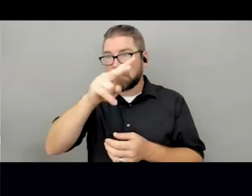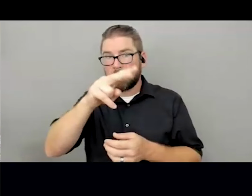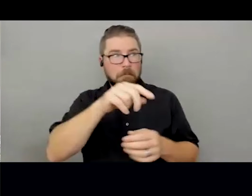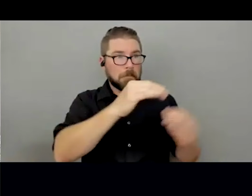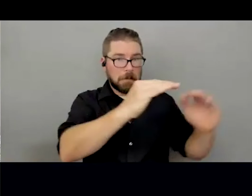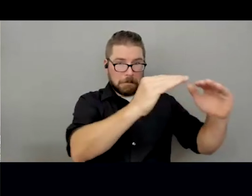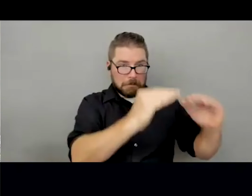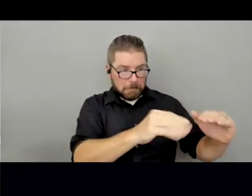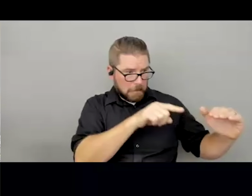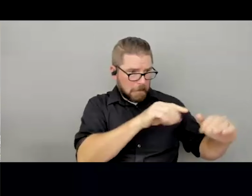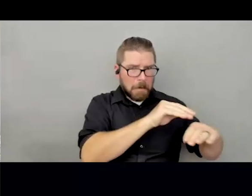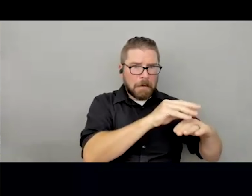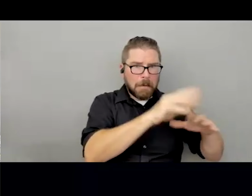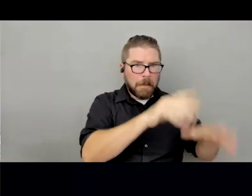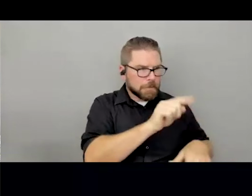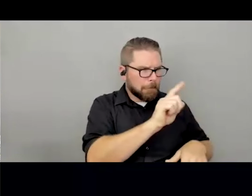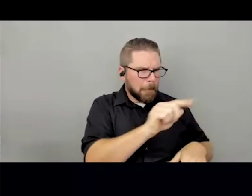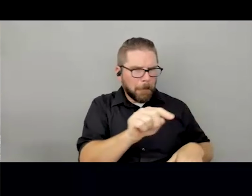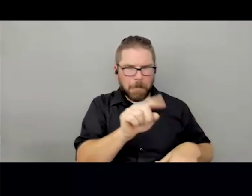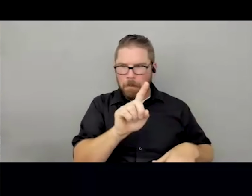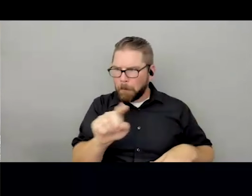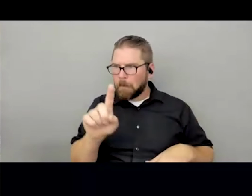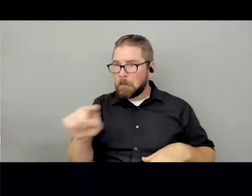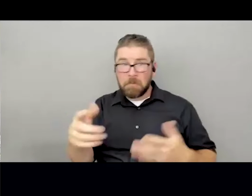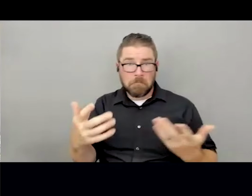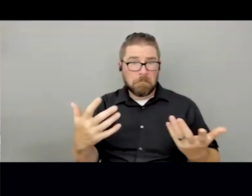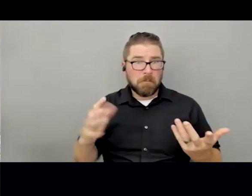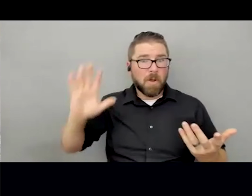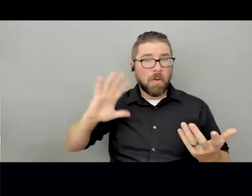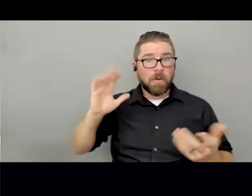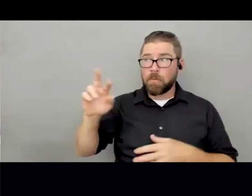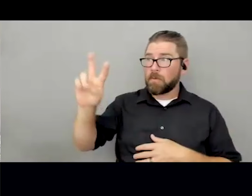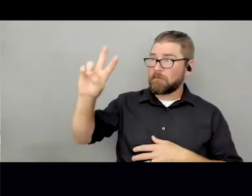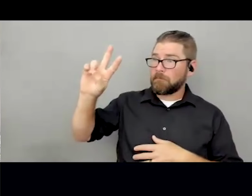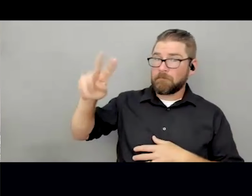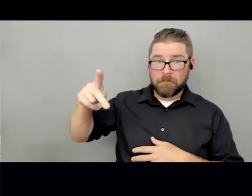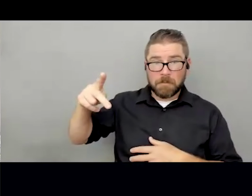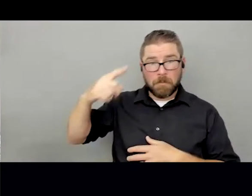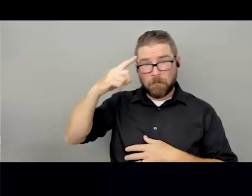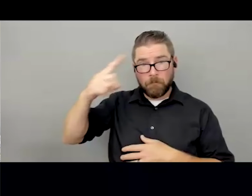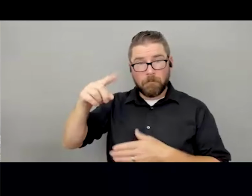Back 20 years ago, just the under the vice president of, Student Services and most counselors